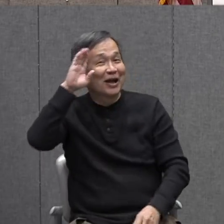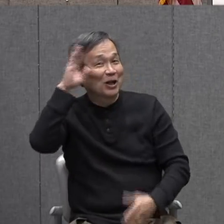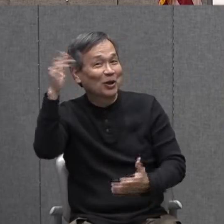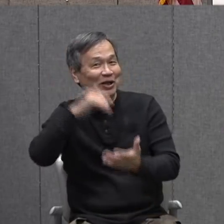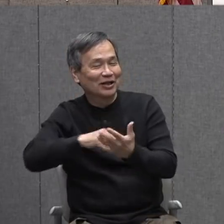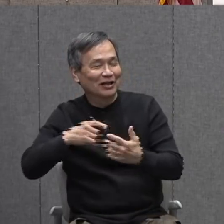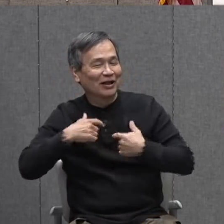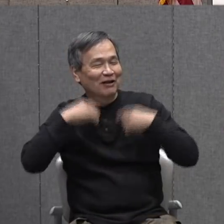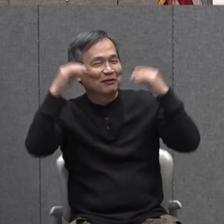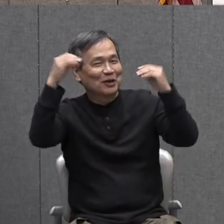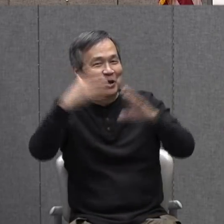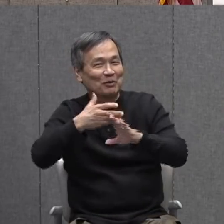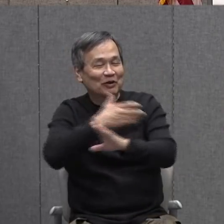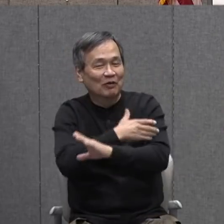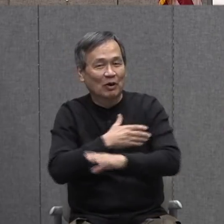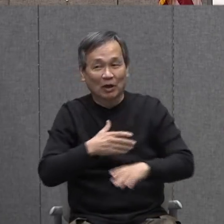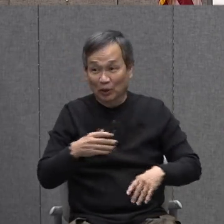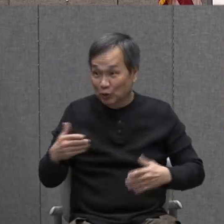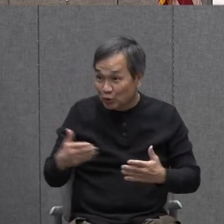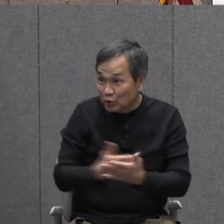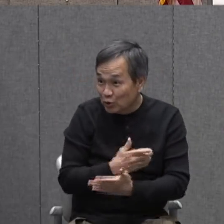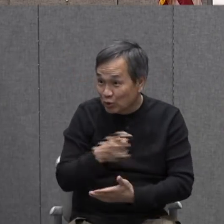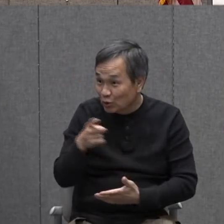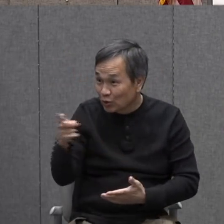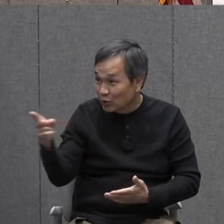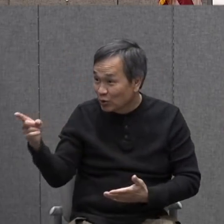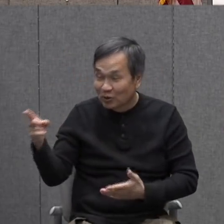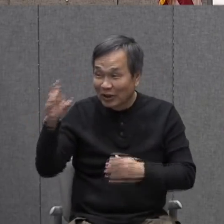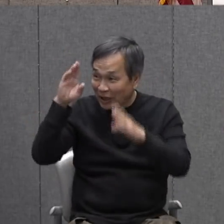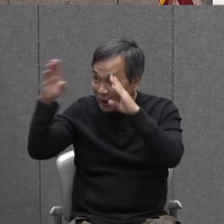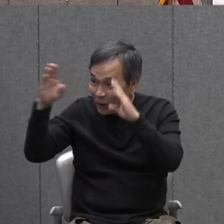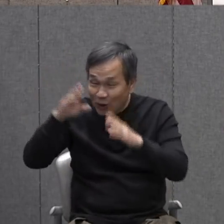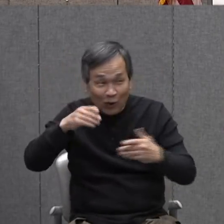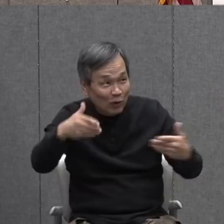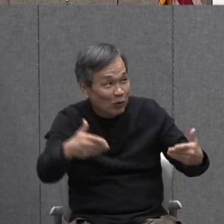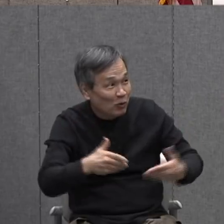If I have yet to meet you, hello and welcome. I'm excited to have you here.